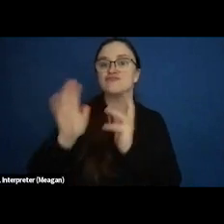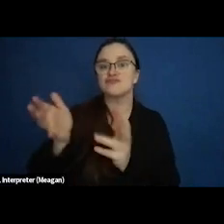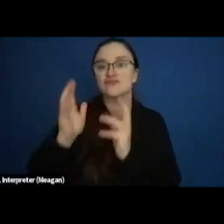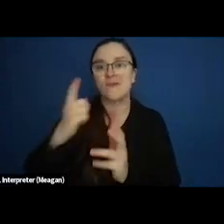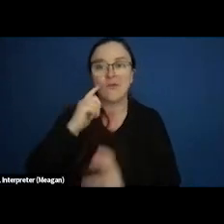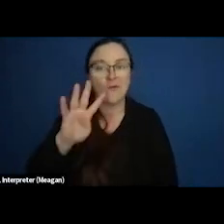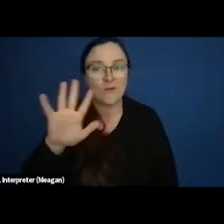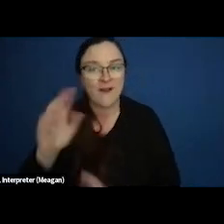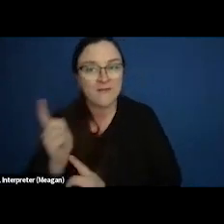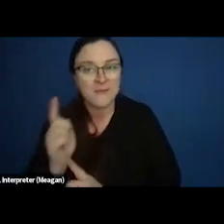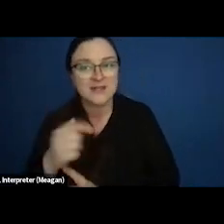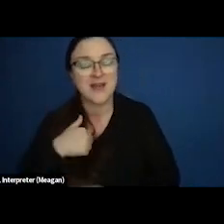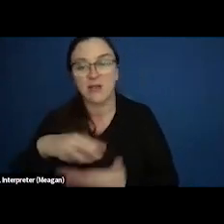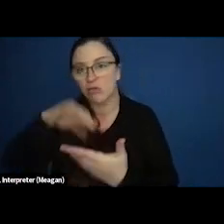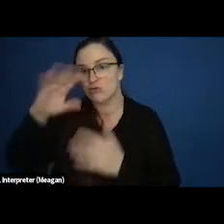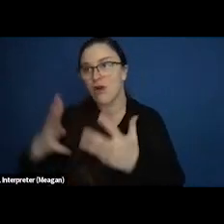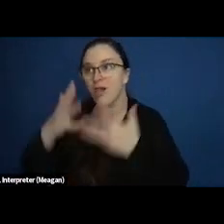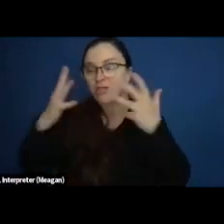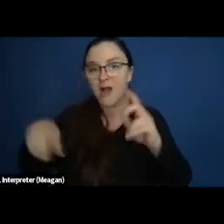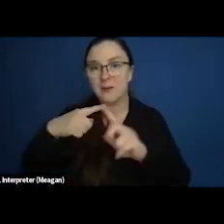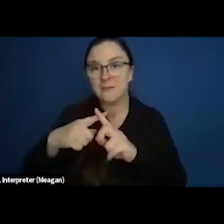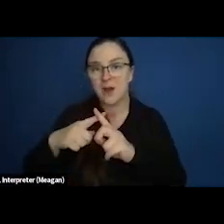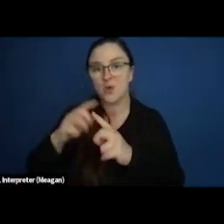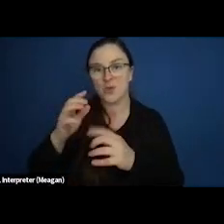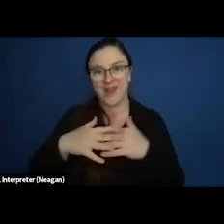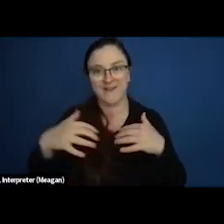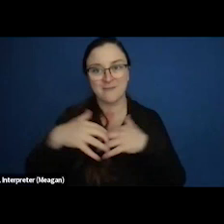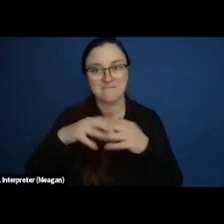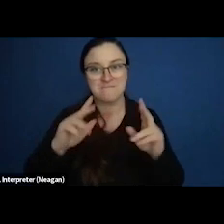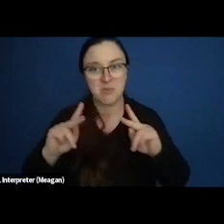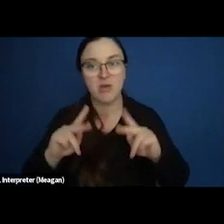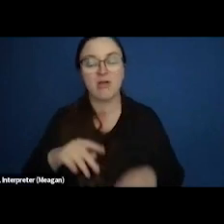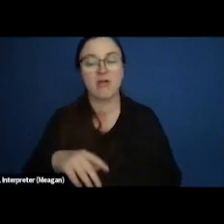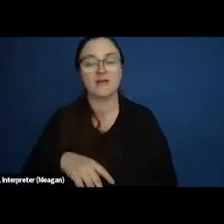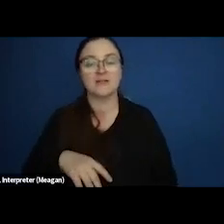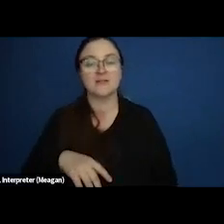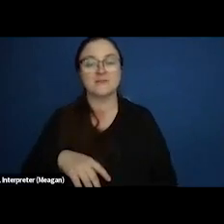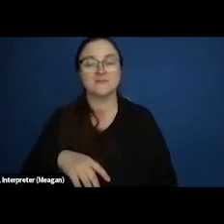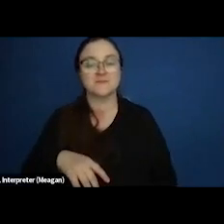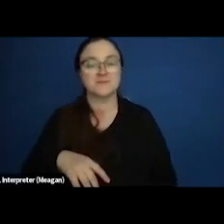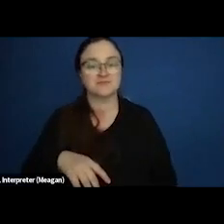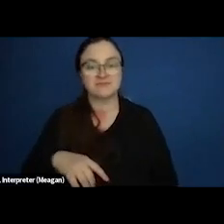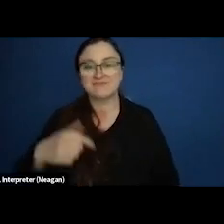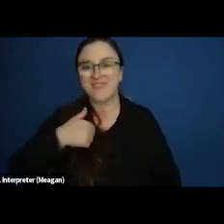I learned a lot about Native Americans. When I cannot directly connect the organization